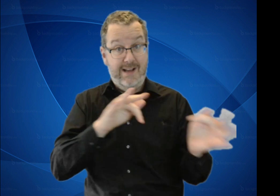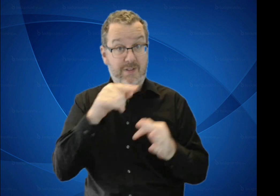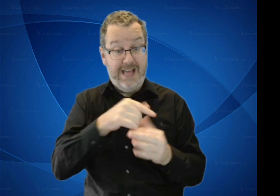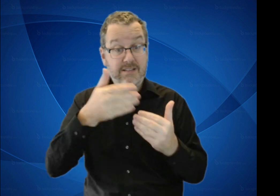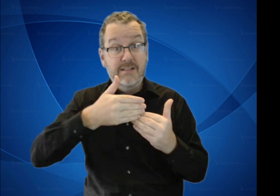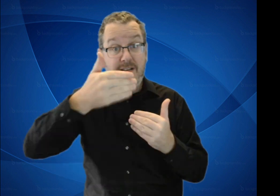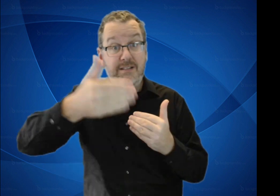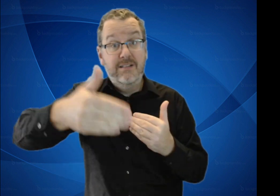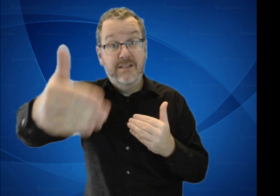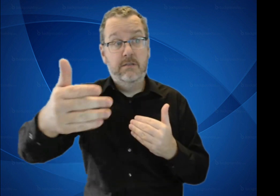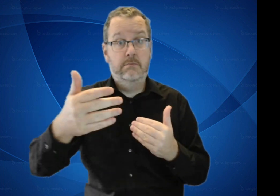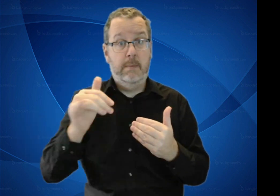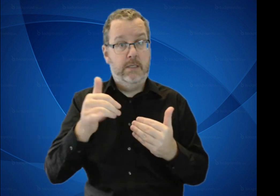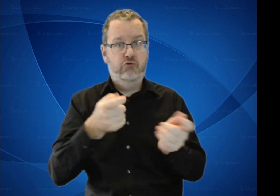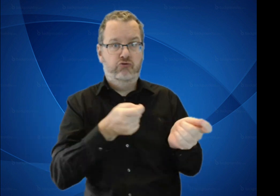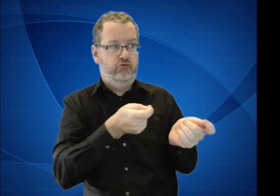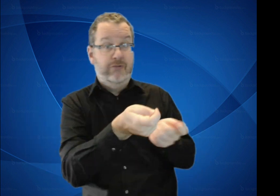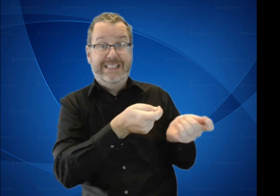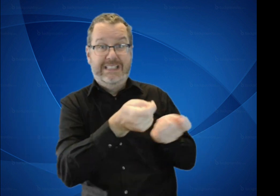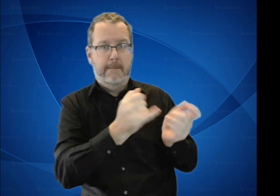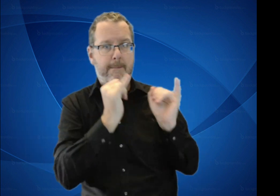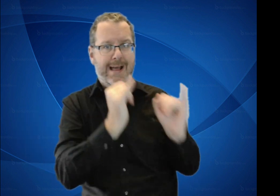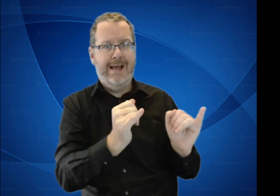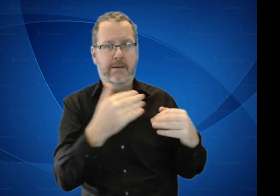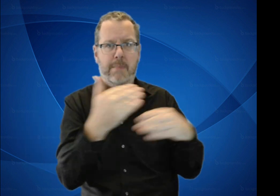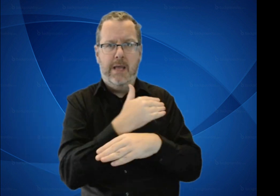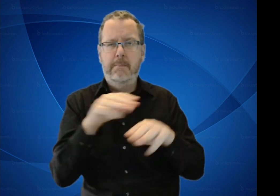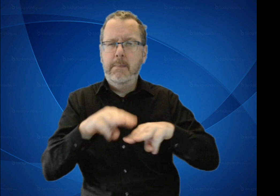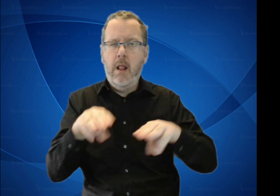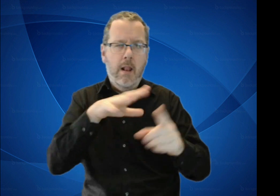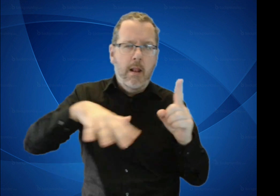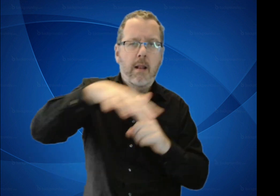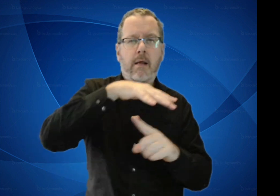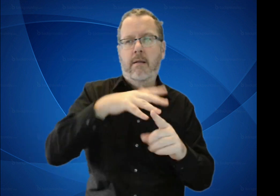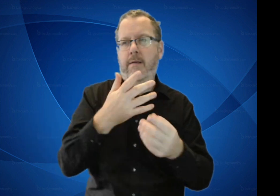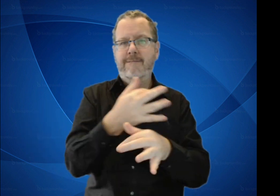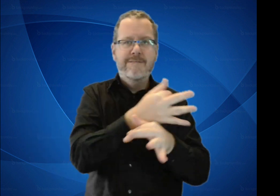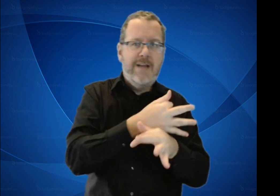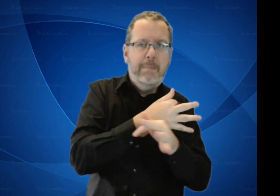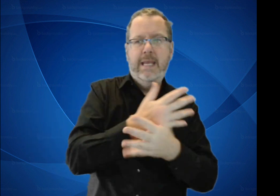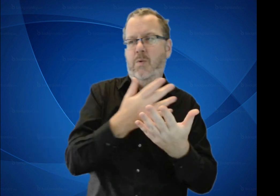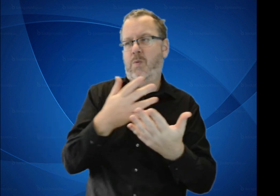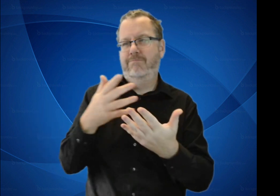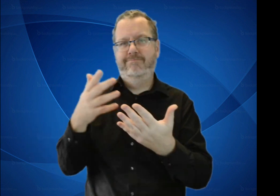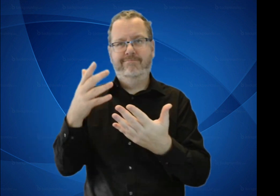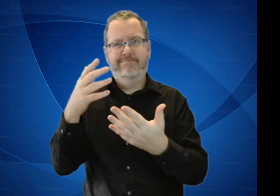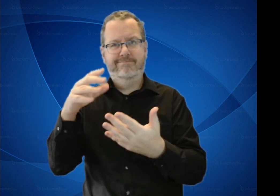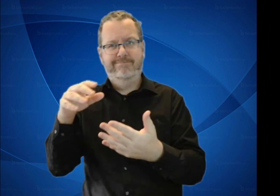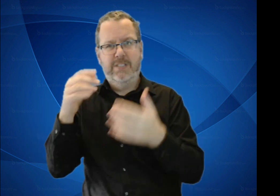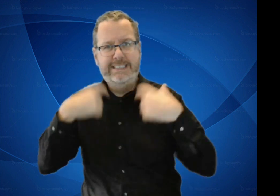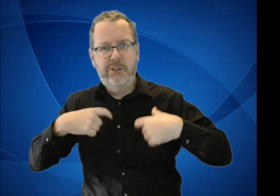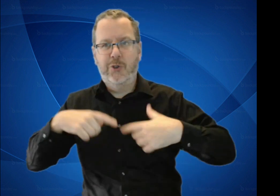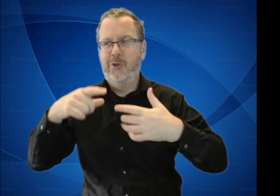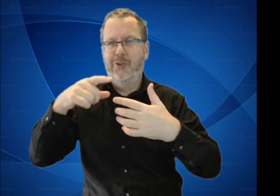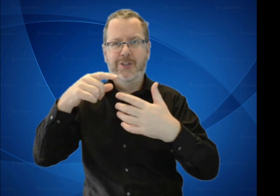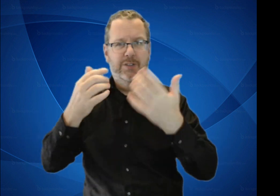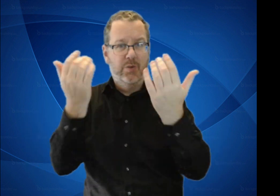and was possibly treated poorly by those closest to him later in life -